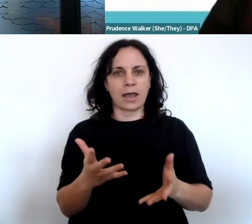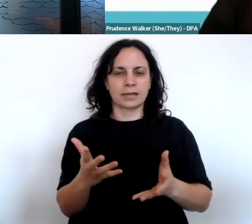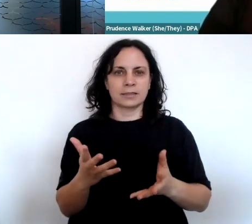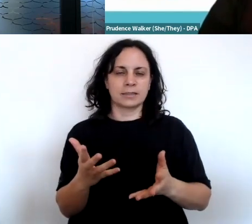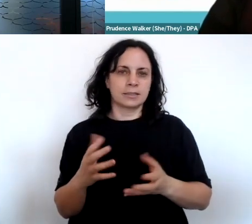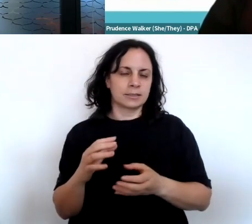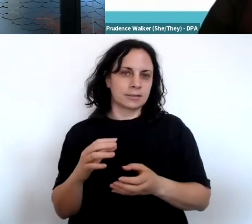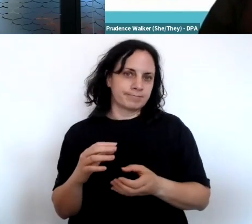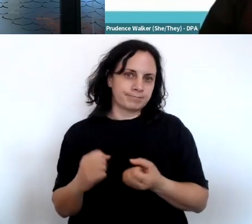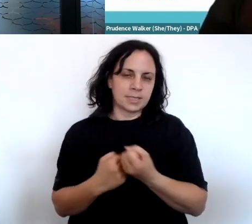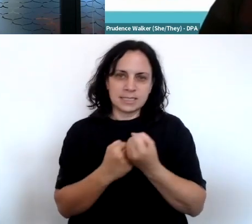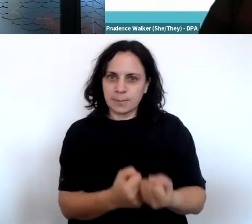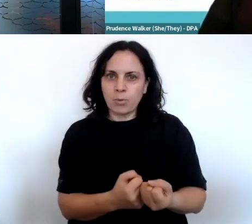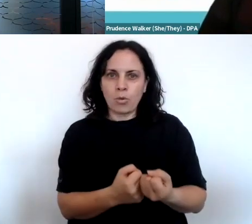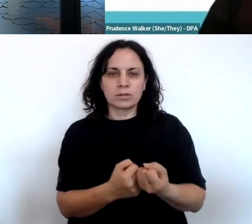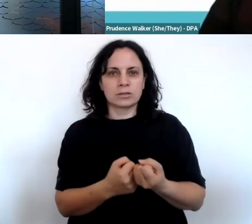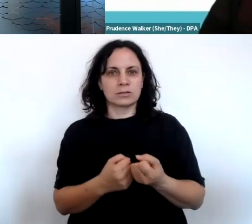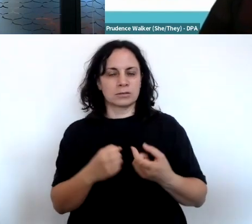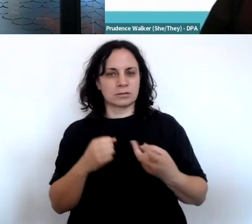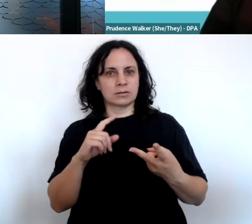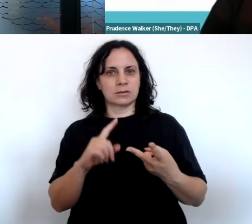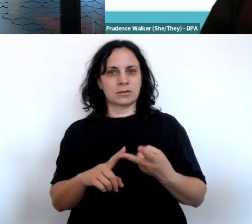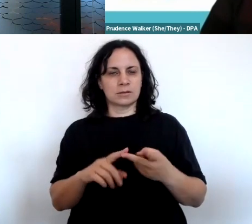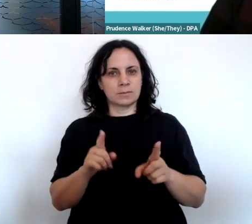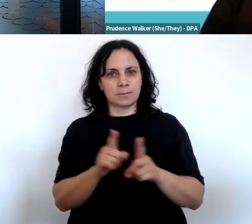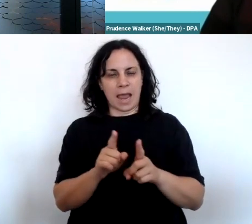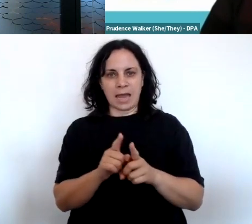that the Office of Disability Issues played really well across government.